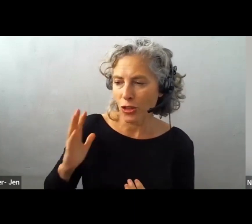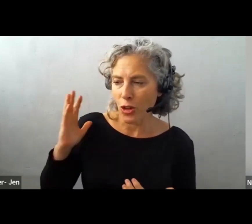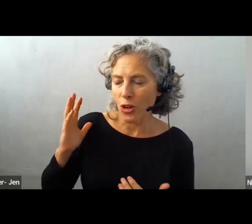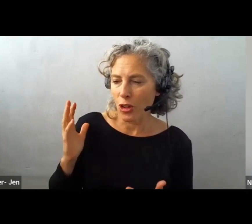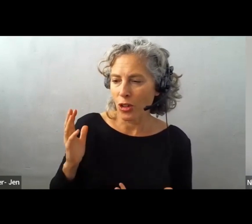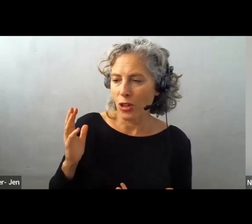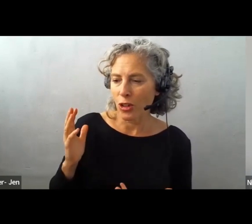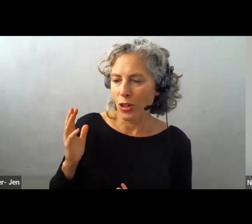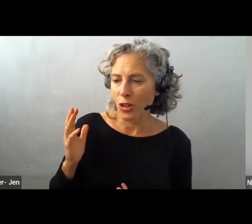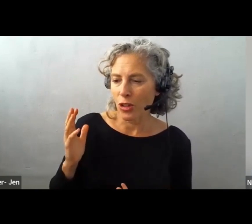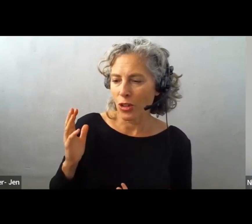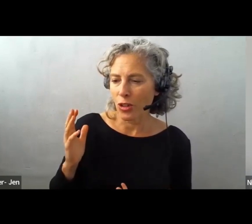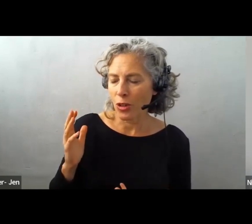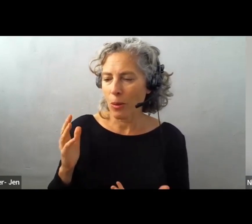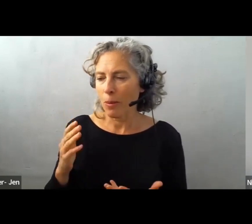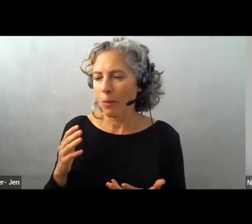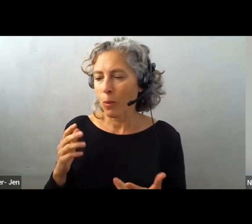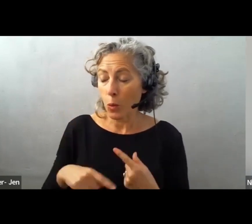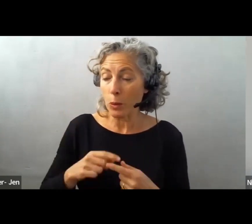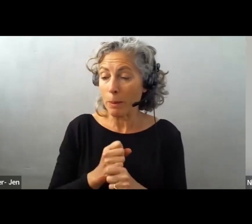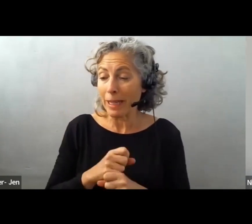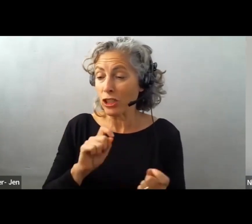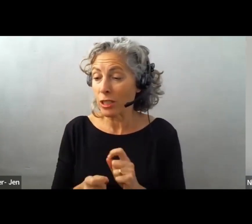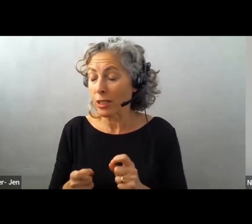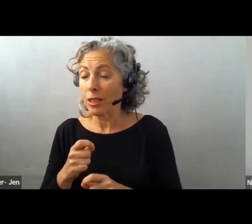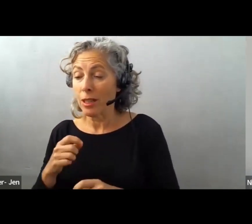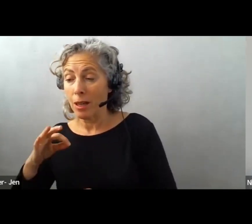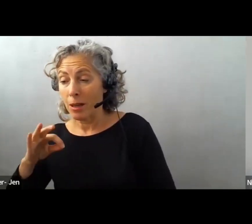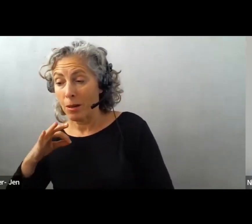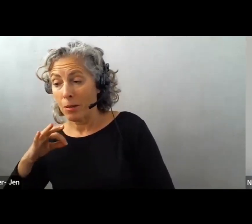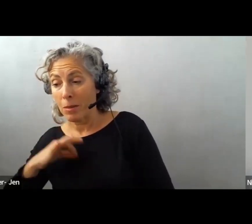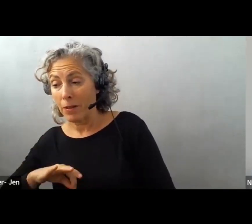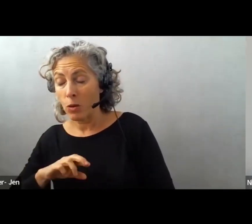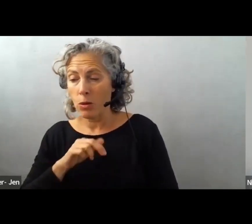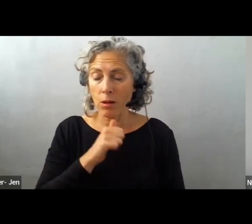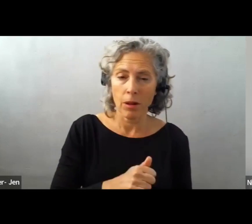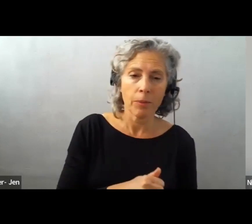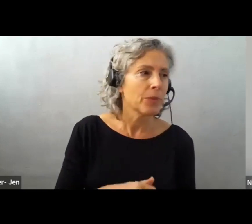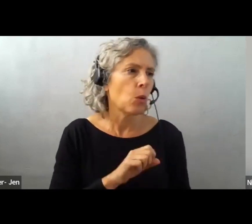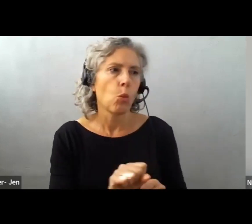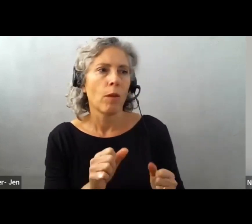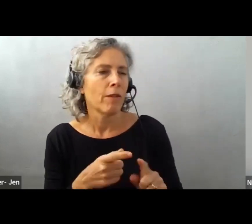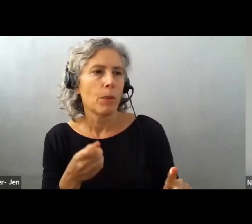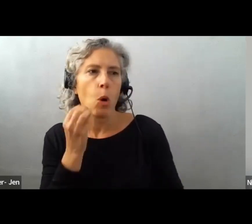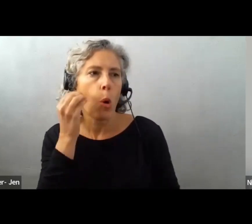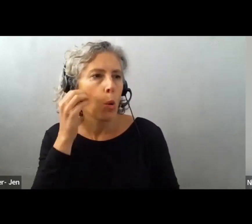pandemic changes and what was worse. Nicole LeBlanc: It was nice working from home 100% of the time not having to deal with paratransit not having to deal